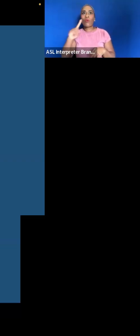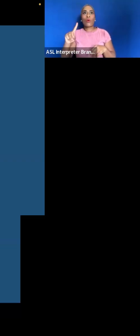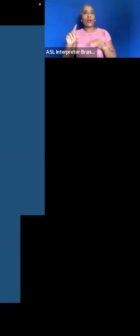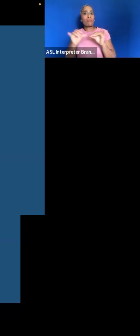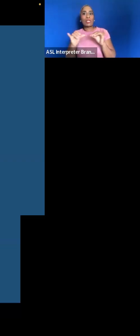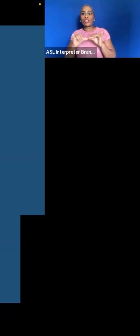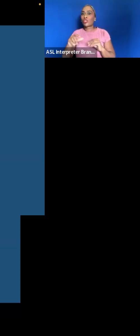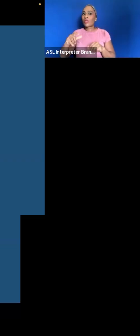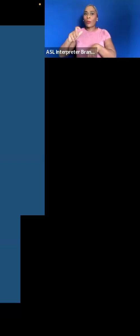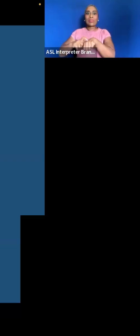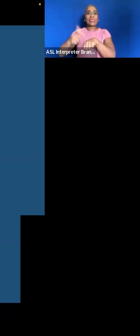And that's okay.